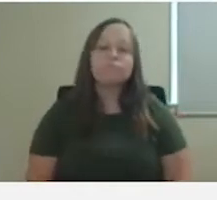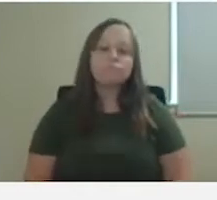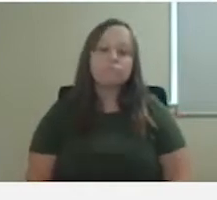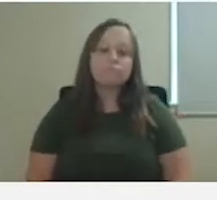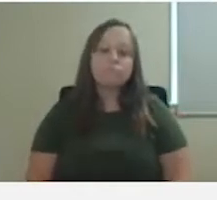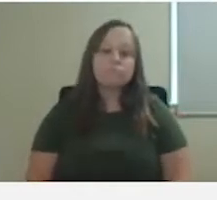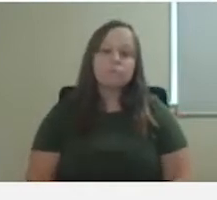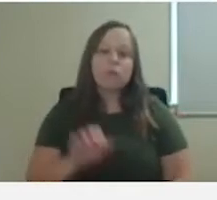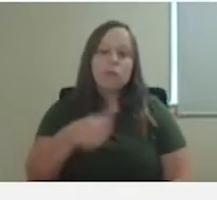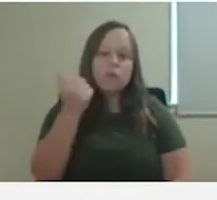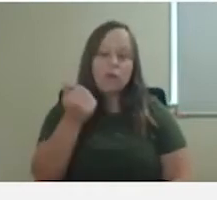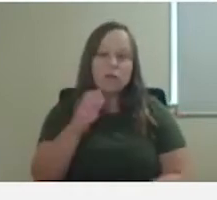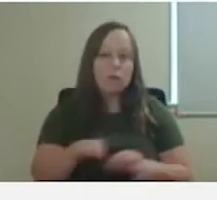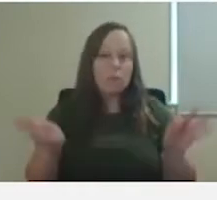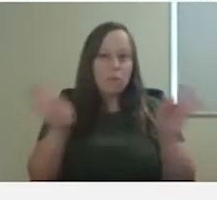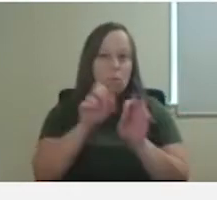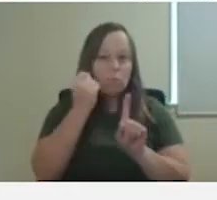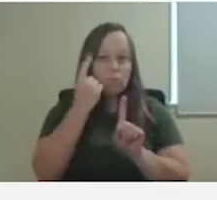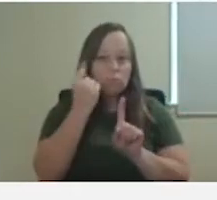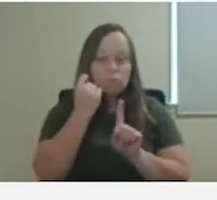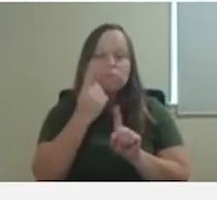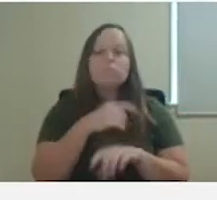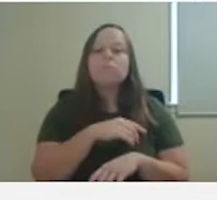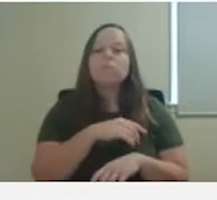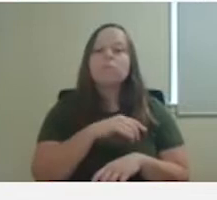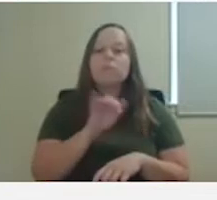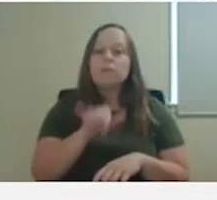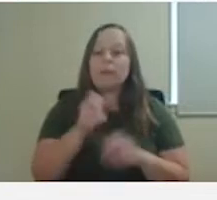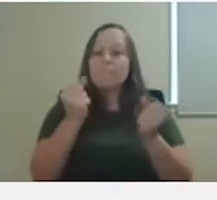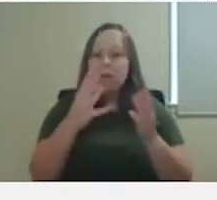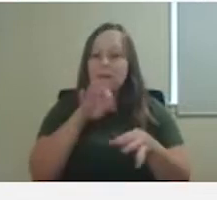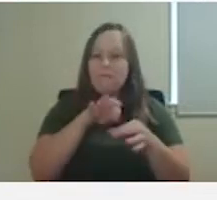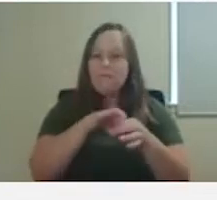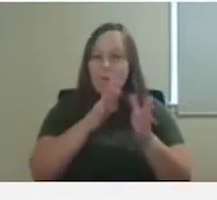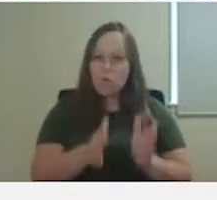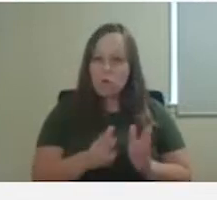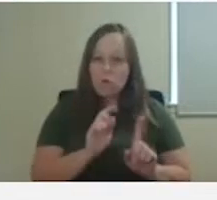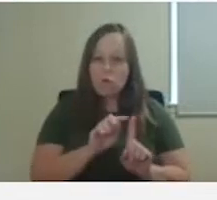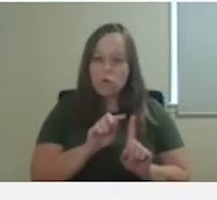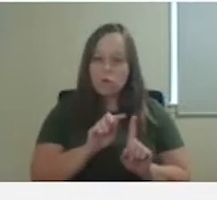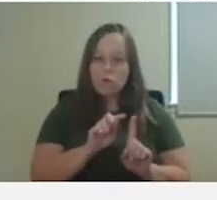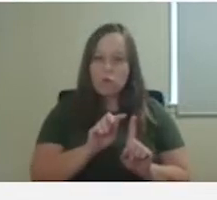Another really important thing to keep in mind is many voters voted using absentee ballots